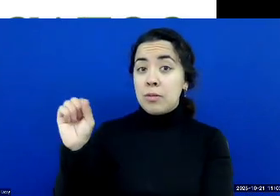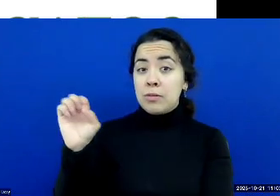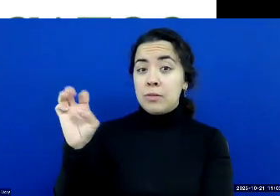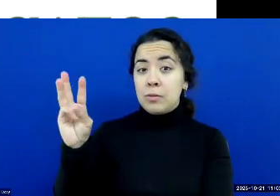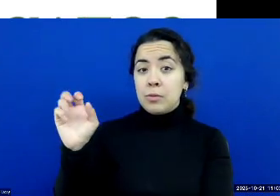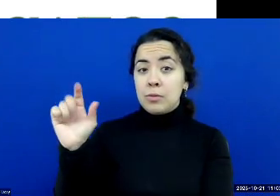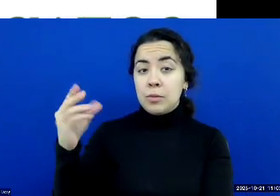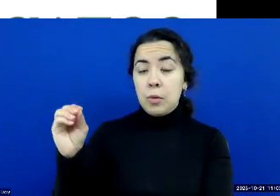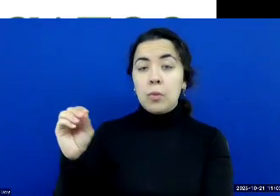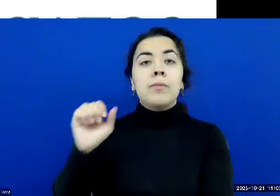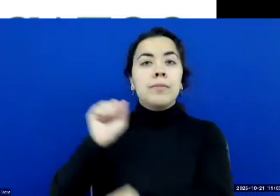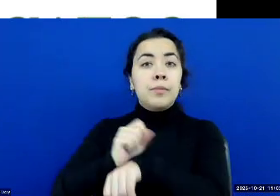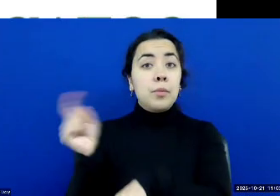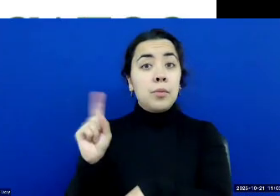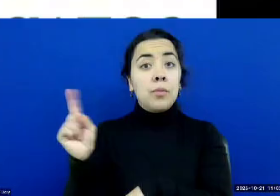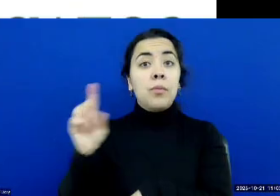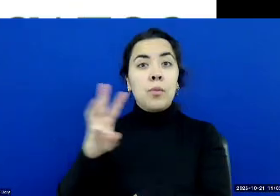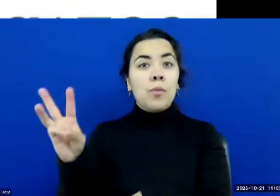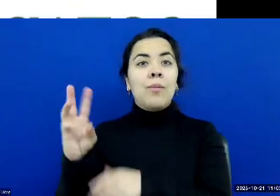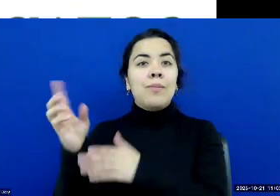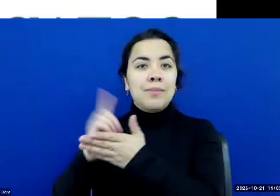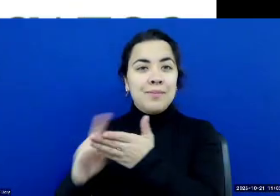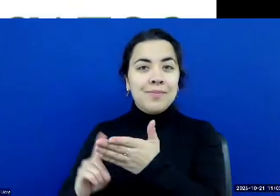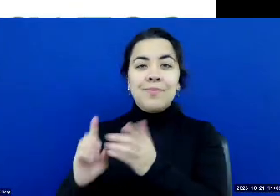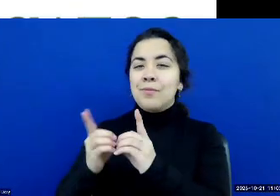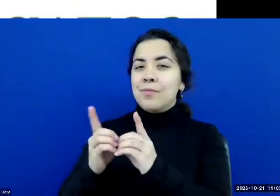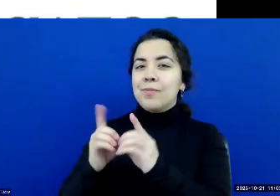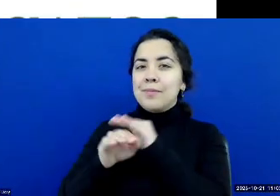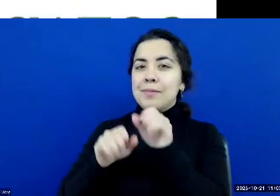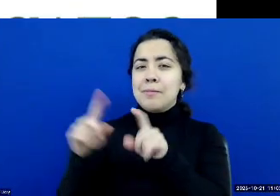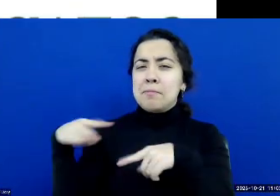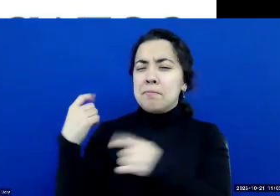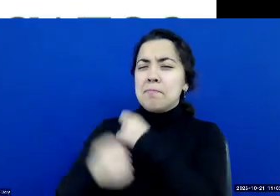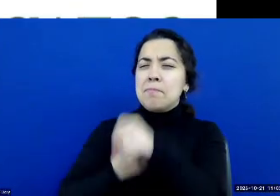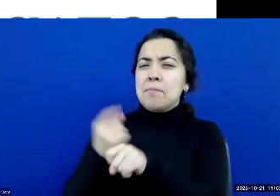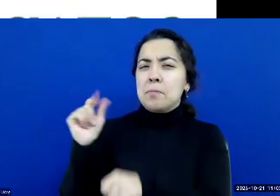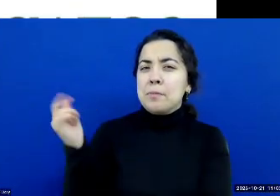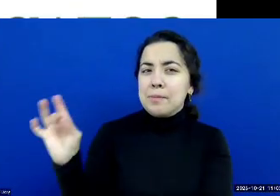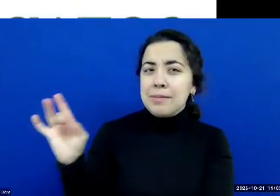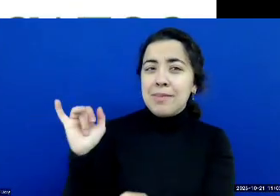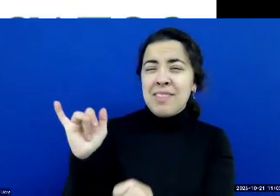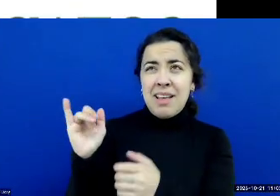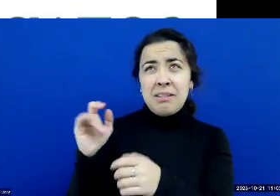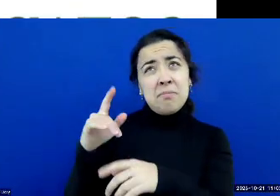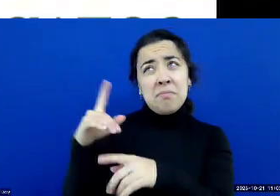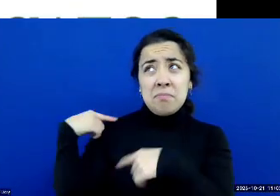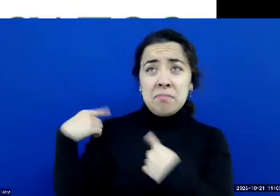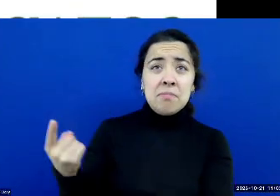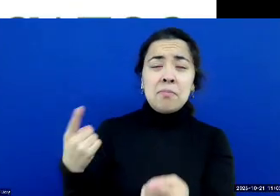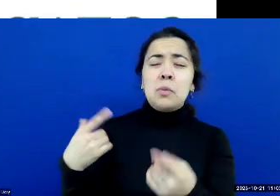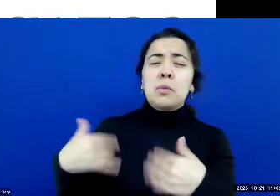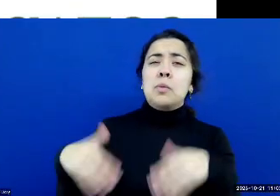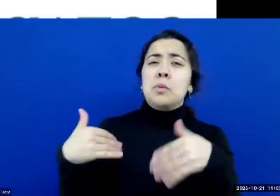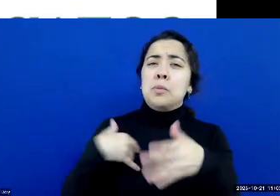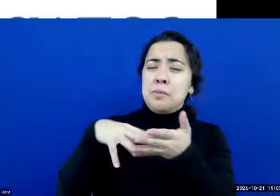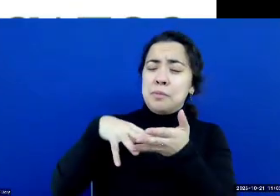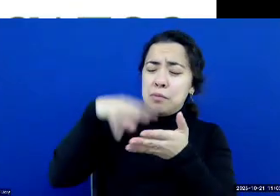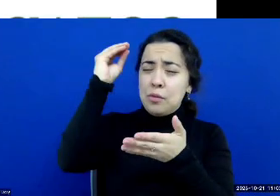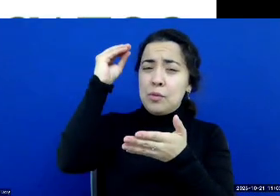Kathleen DeForest: I've worked in web design and digital accessibility since about 2018. Kathleen DeForest: And in that time, I have learned…